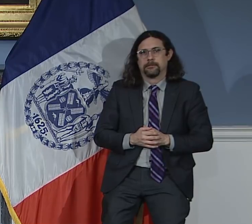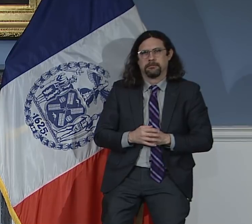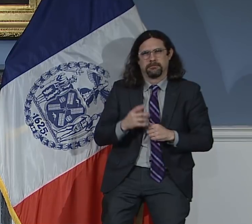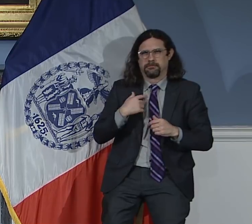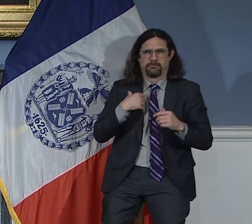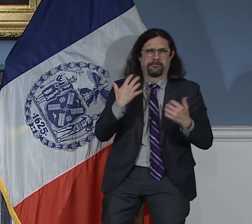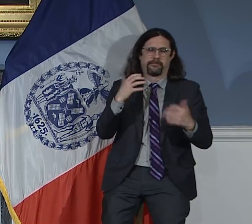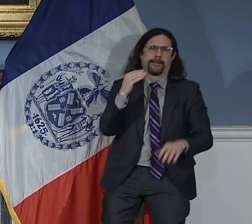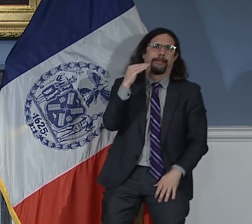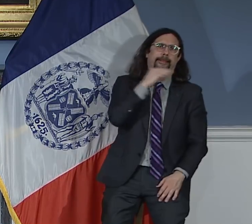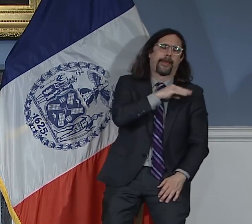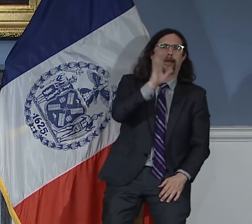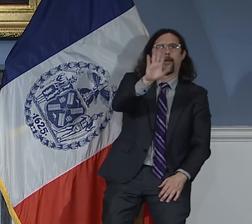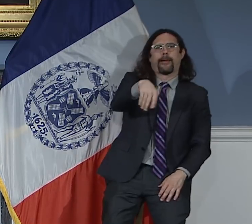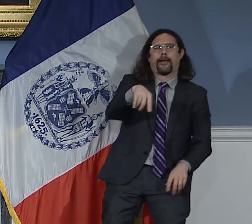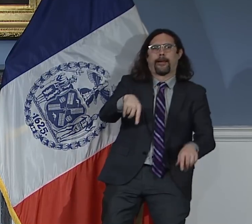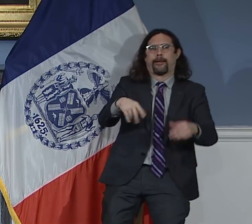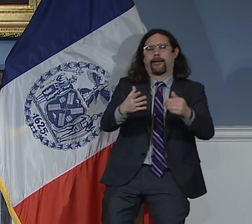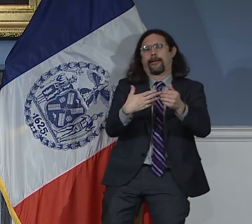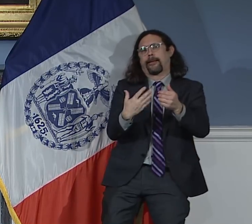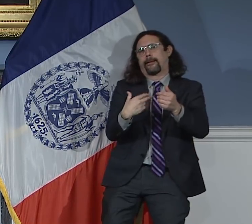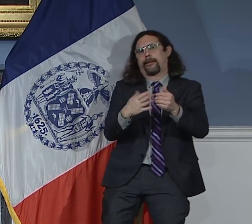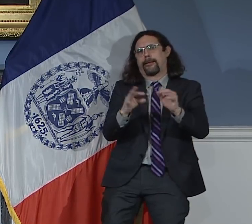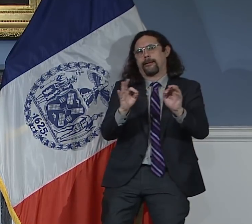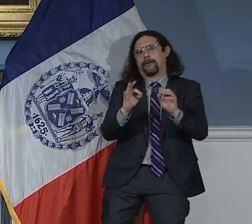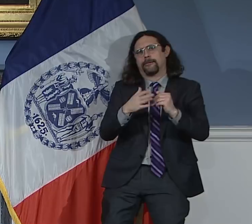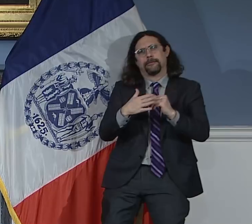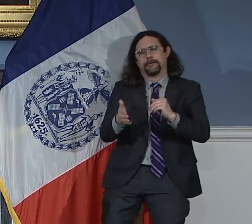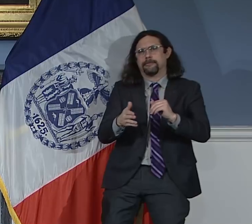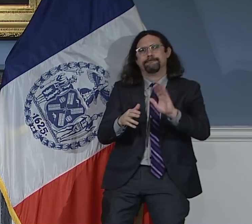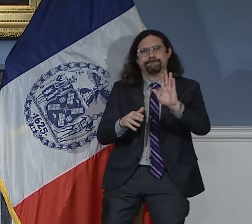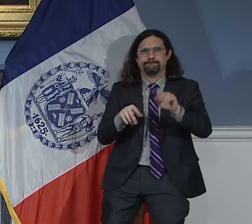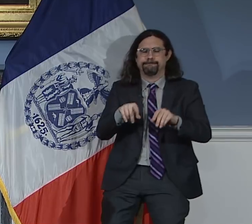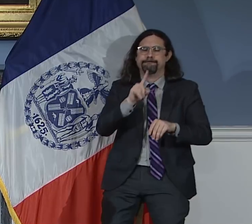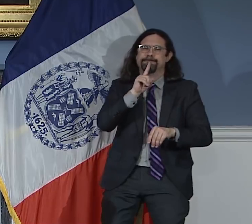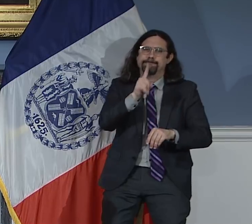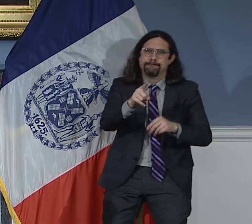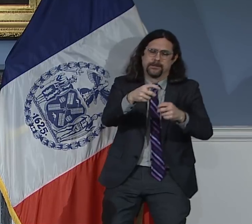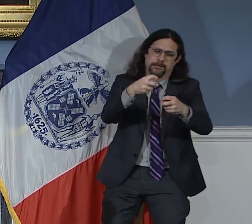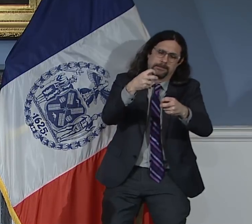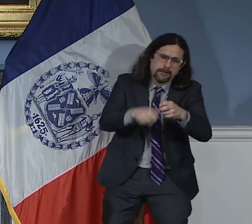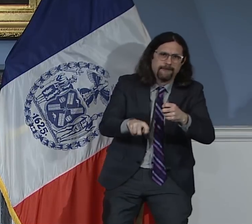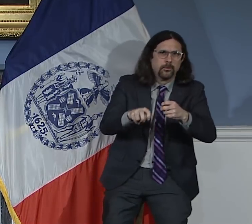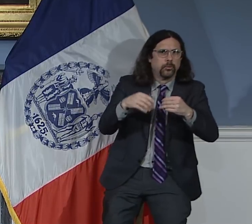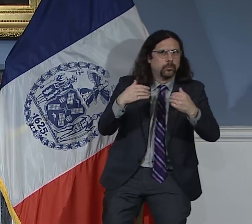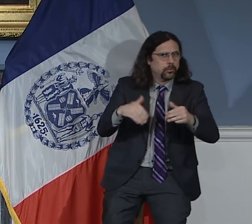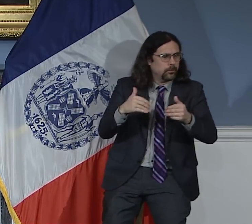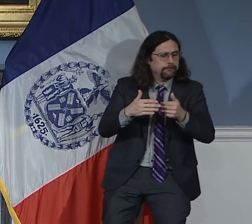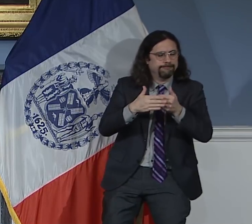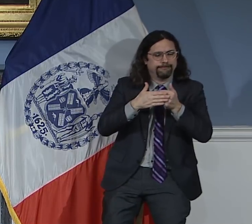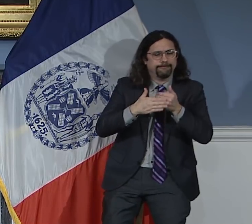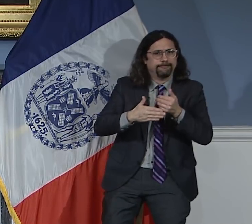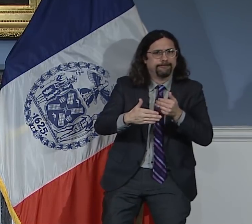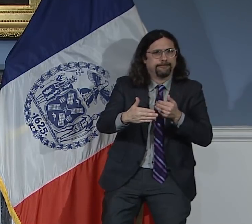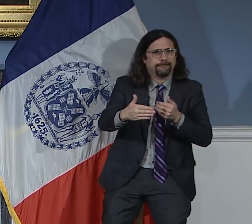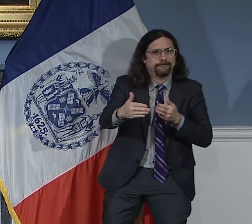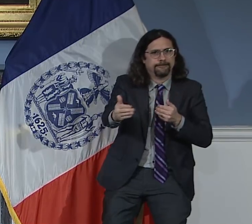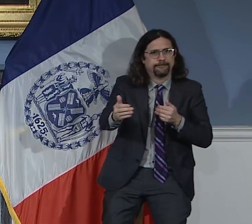SOMETHING EASY. I THINK IT IS MUCH BETTER TO TELL PEOPLE TO GET READY FOR SOMETHING THAT WILL GO ON FOR A LONG TIME AND